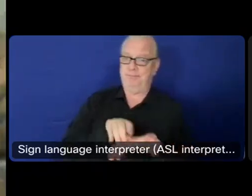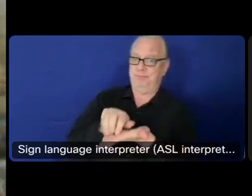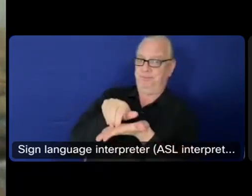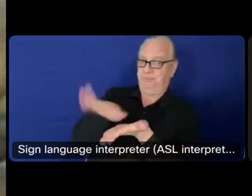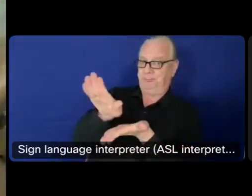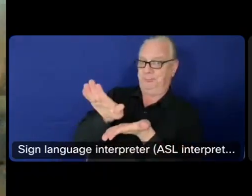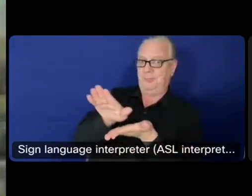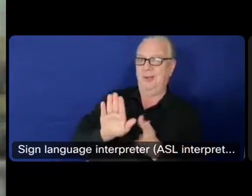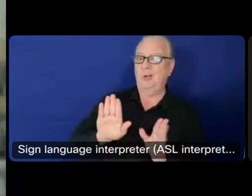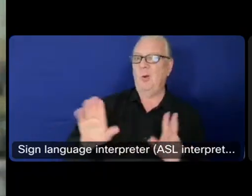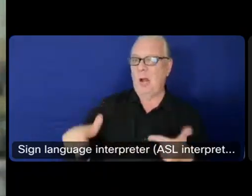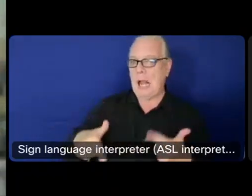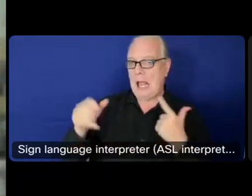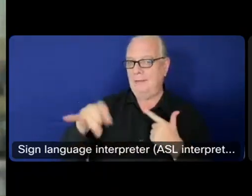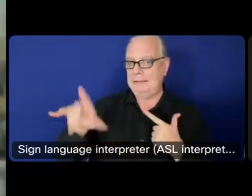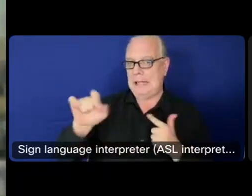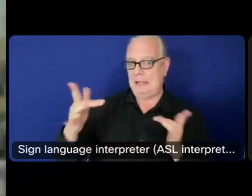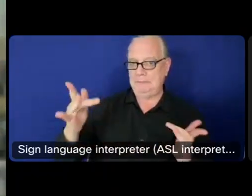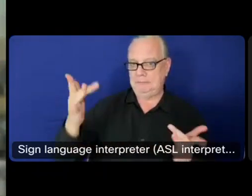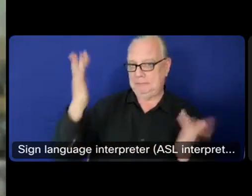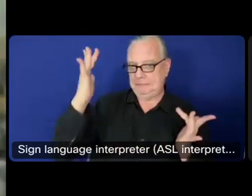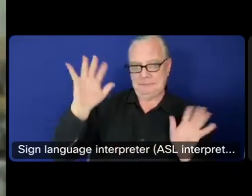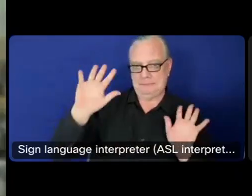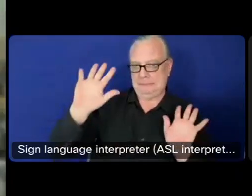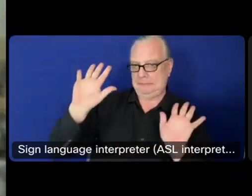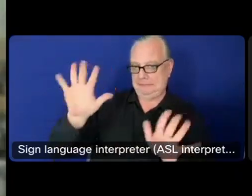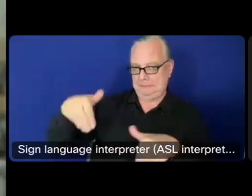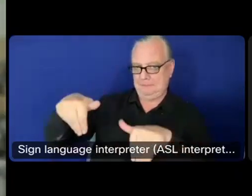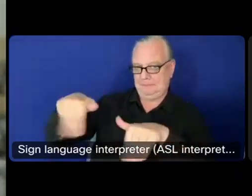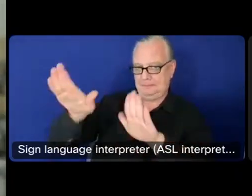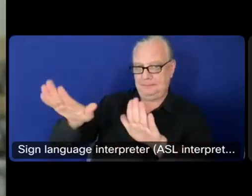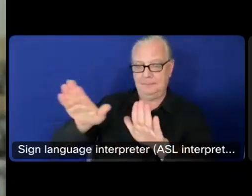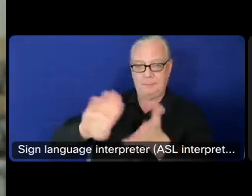lifestyle, right? That's a form of stigma, the rejection, all of